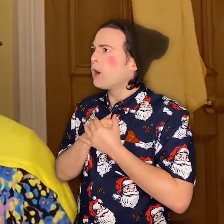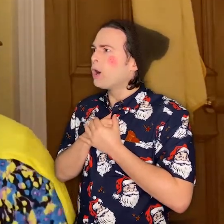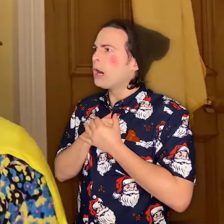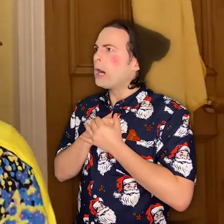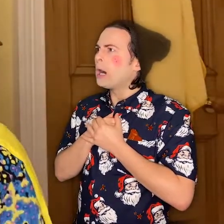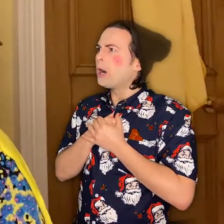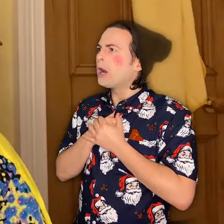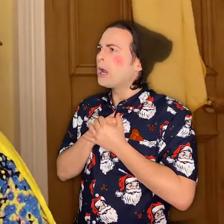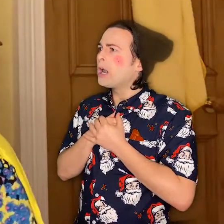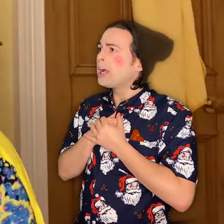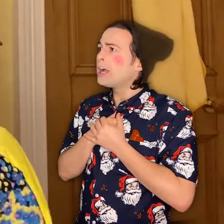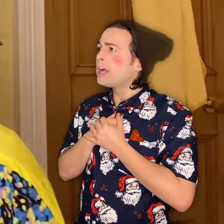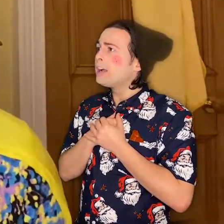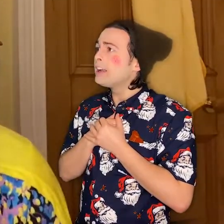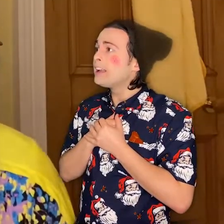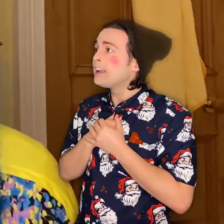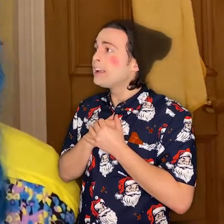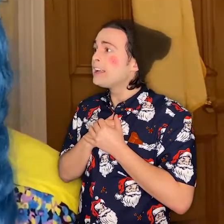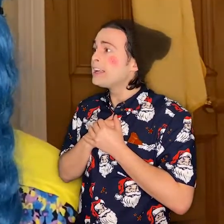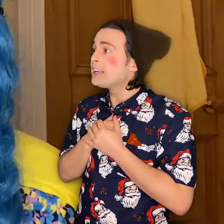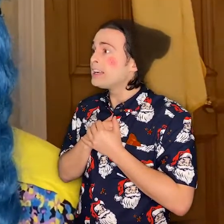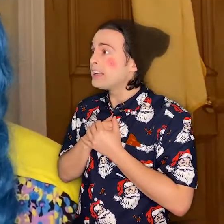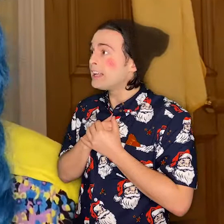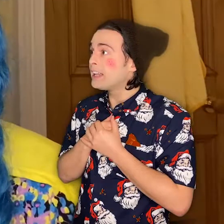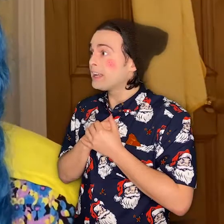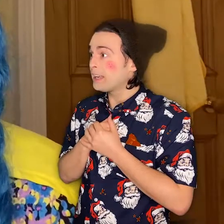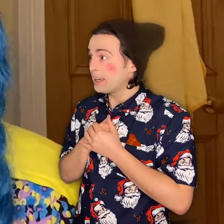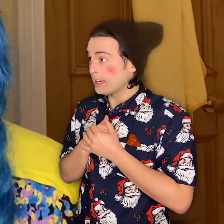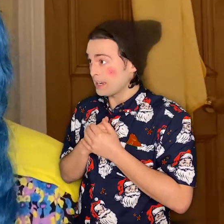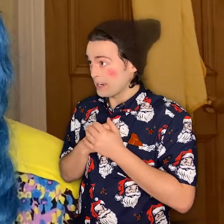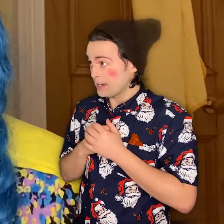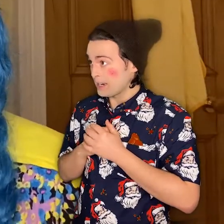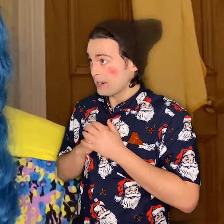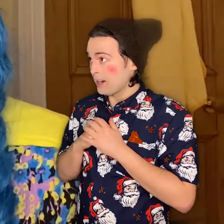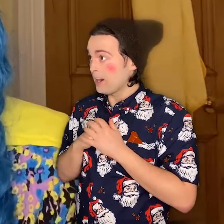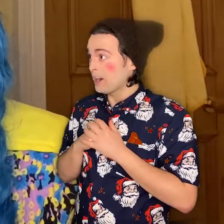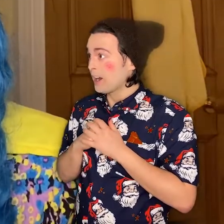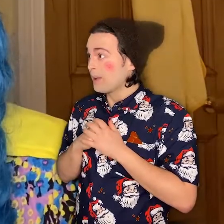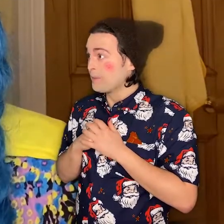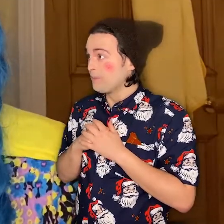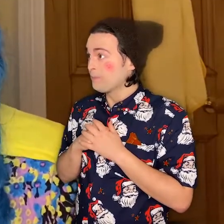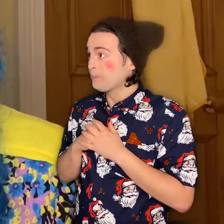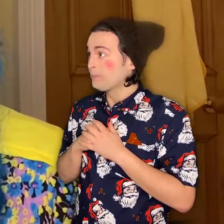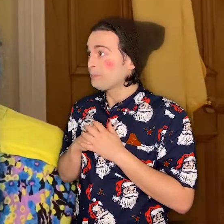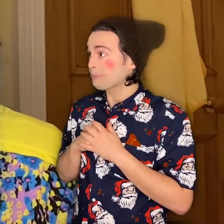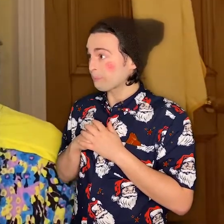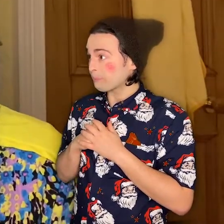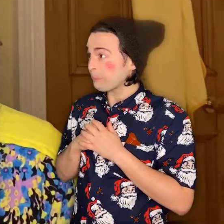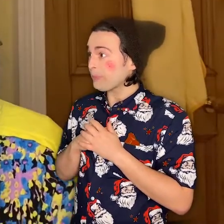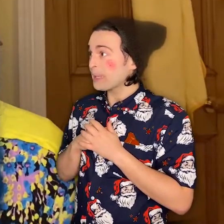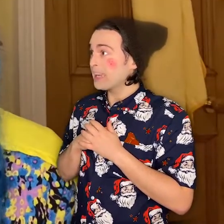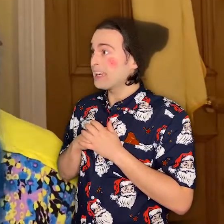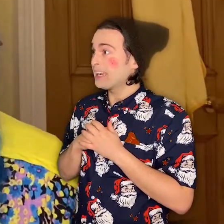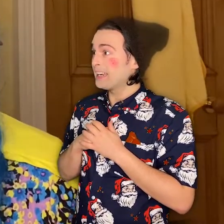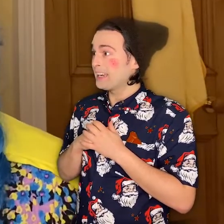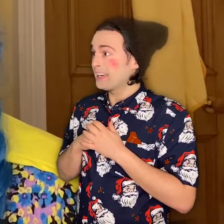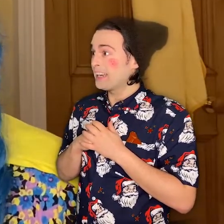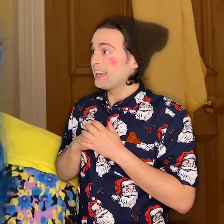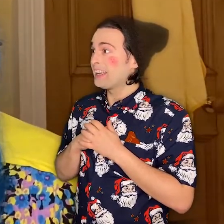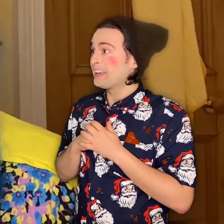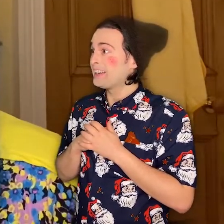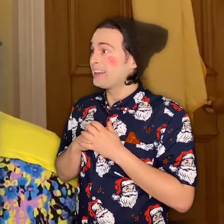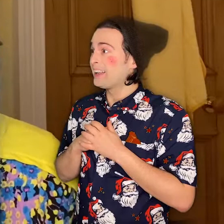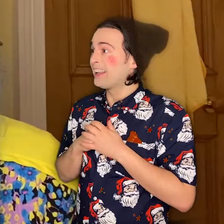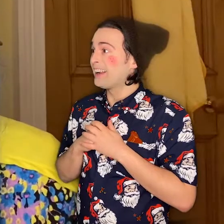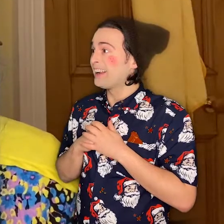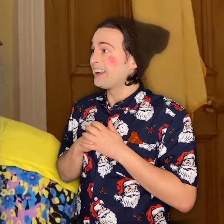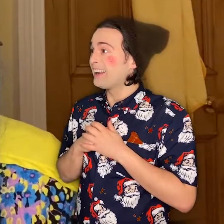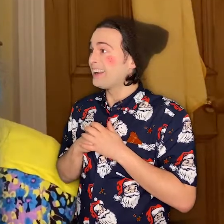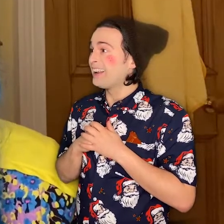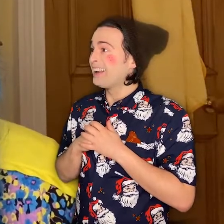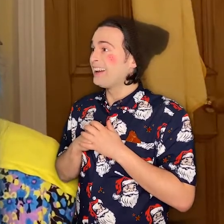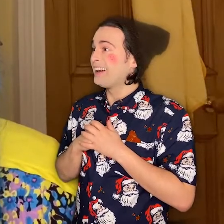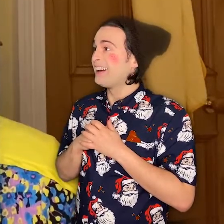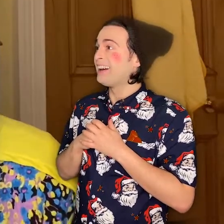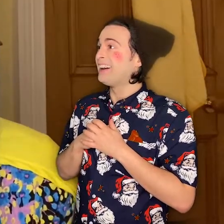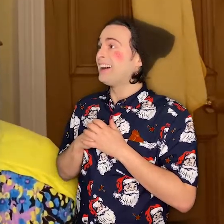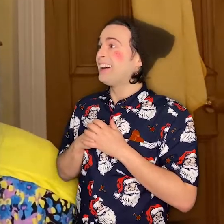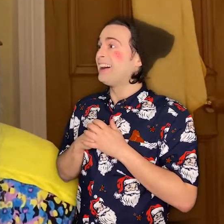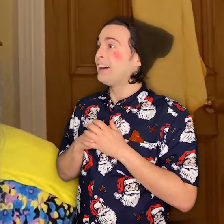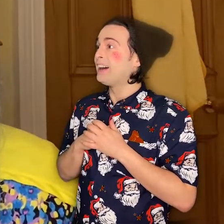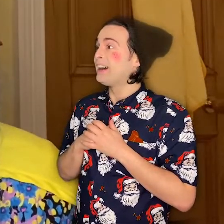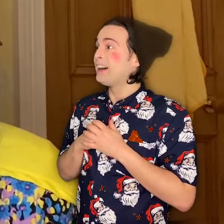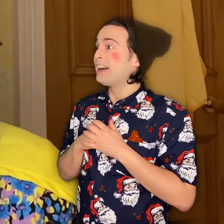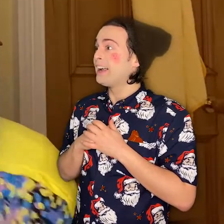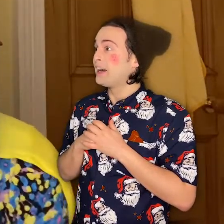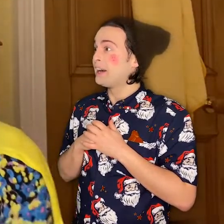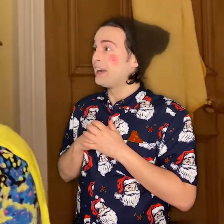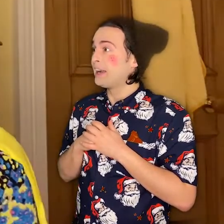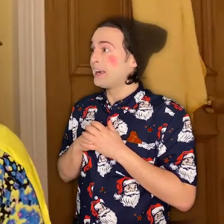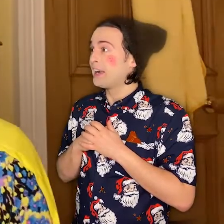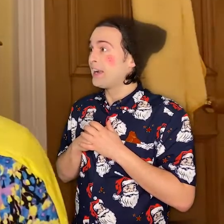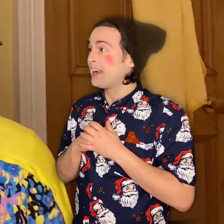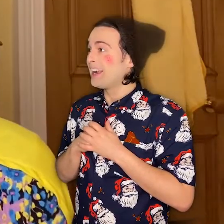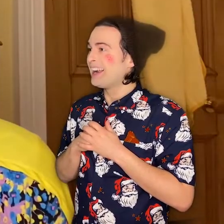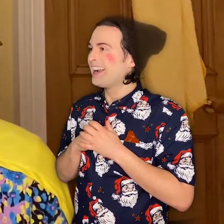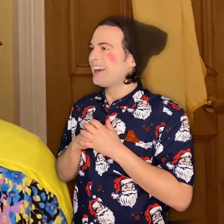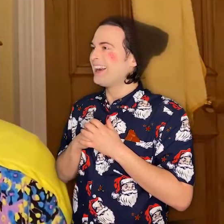Do you know what? My Teacher she is pure raging because she found out that the Christmas alphabet has NOEL...SLEIGH what!